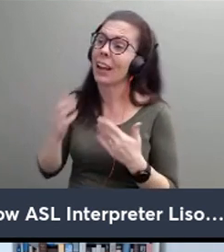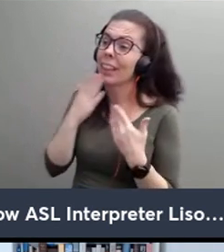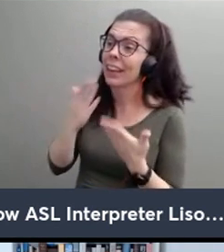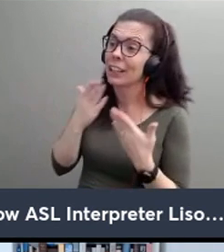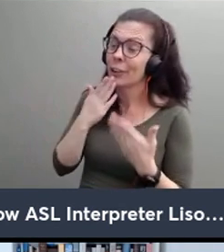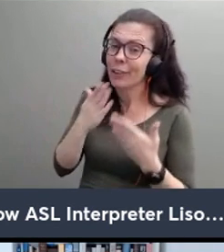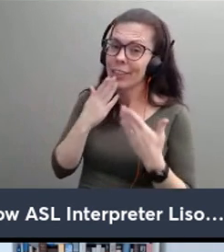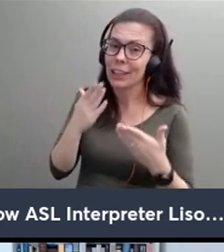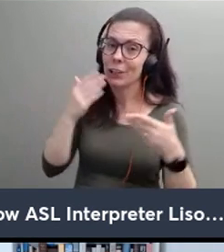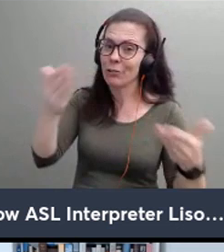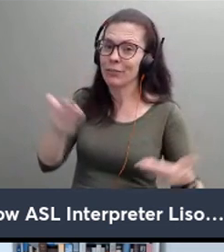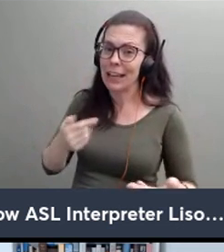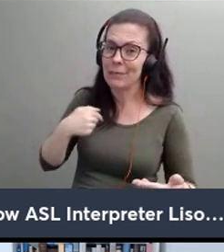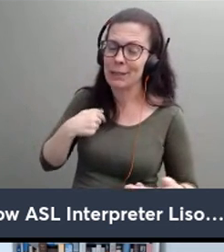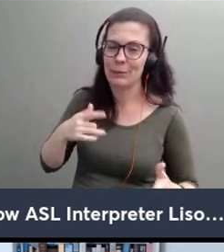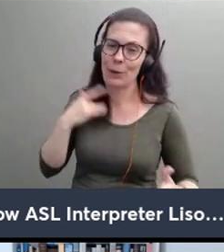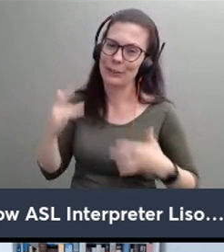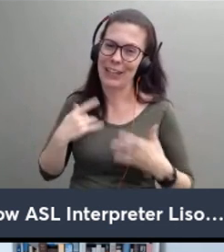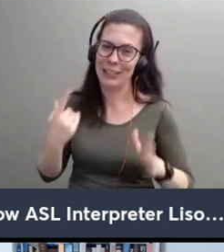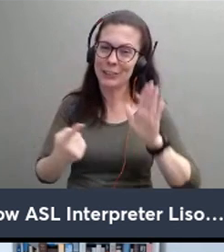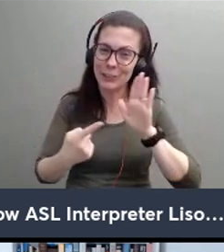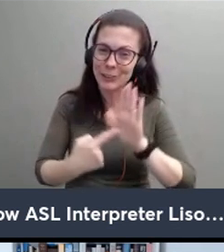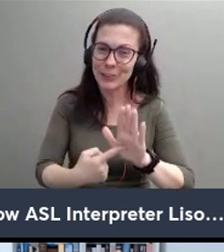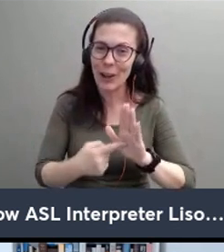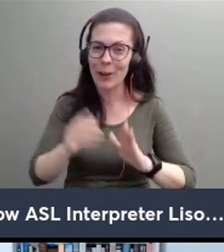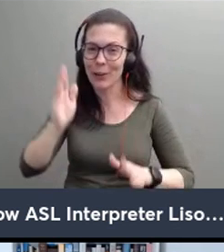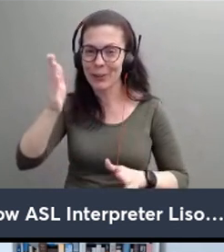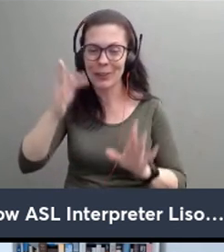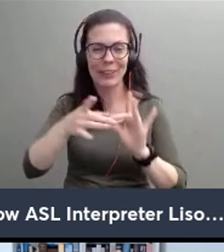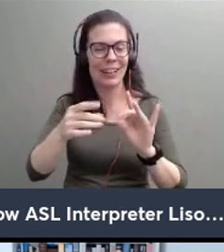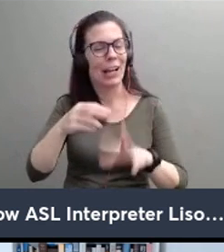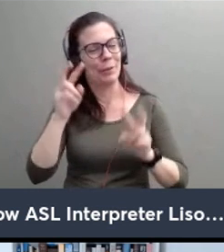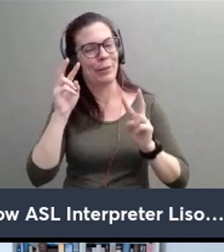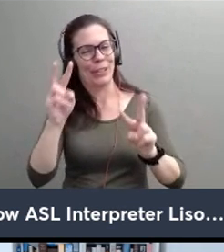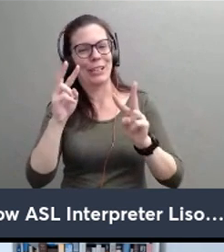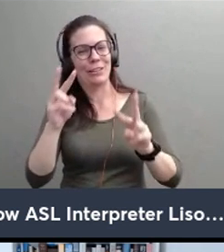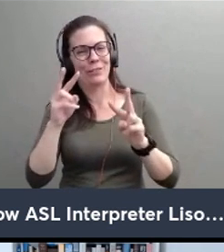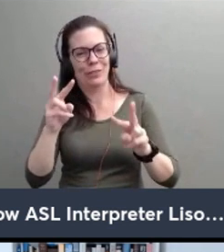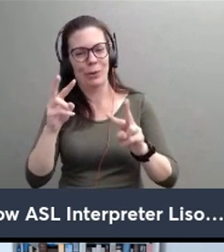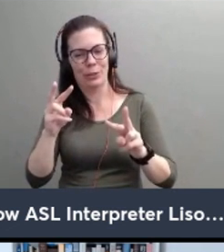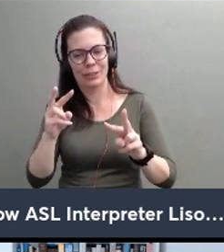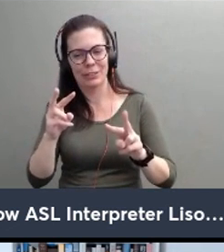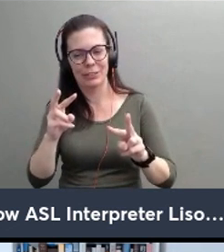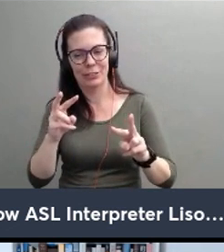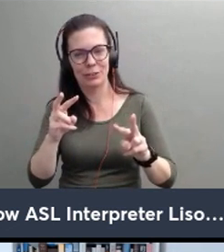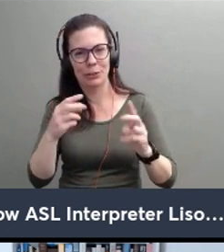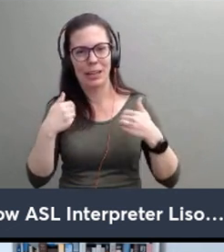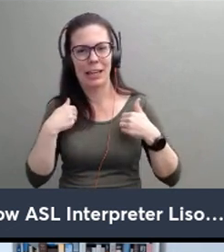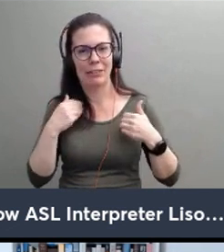I'm super excited to be showing this, and looking forward to having our customers start using this.